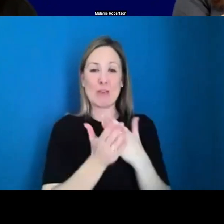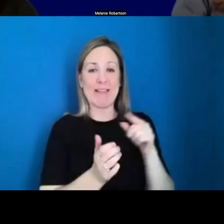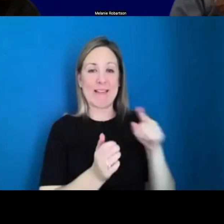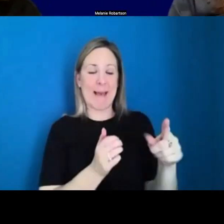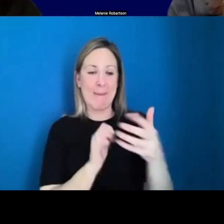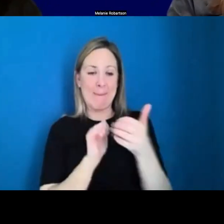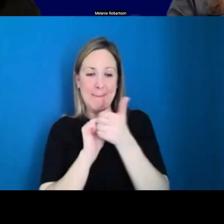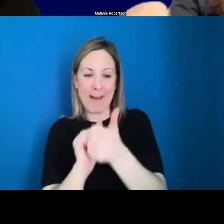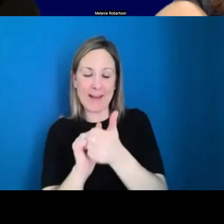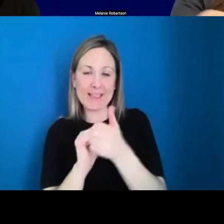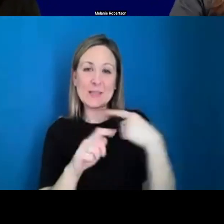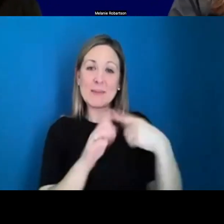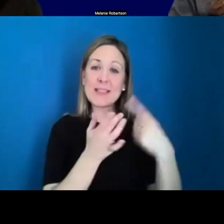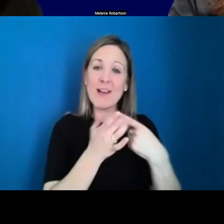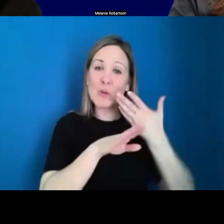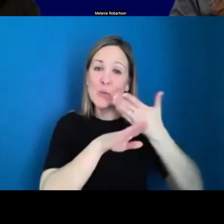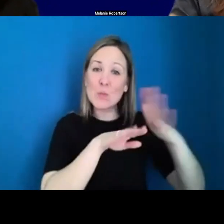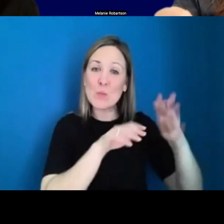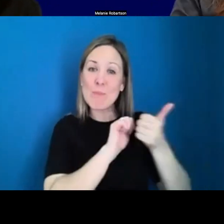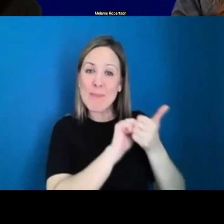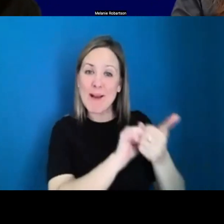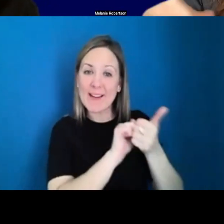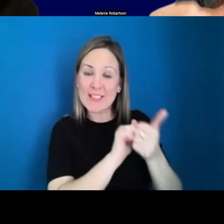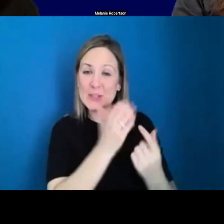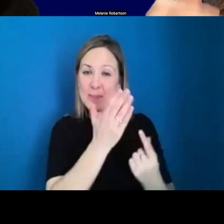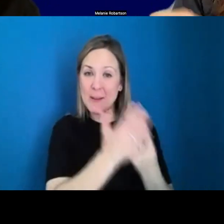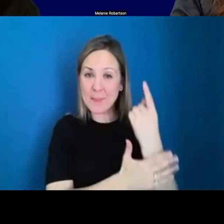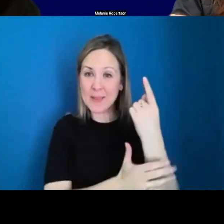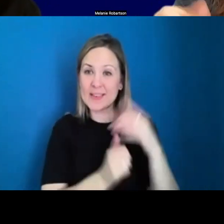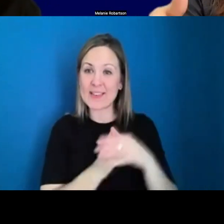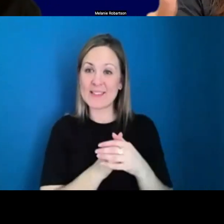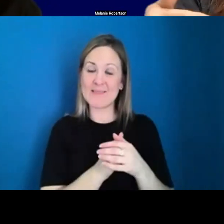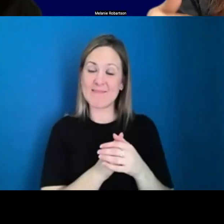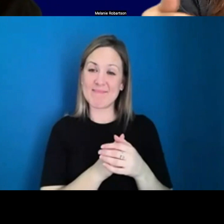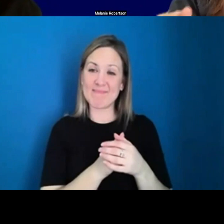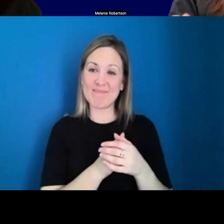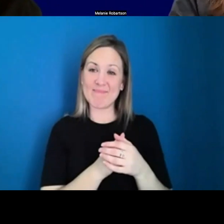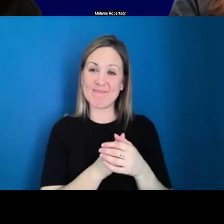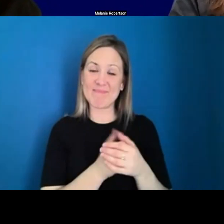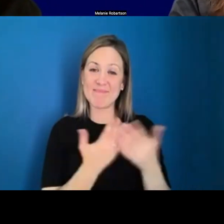any new partnerships that come along in the meantime, it's almost reversed back a